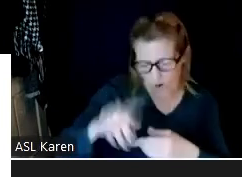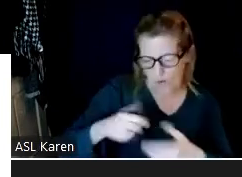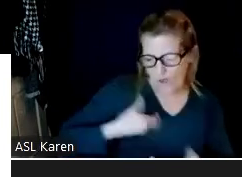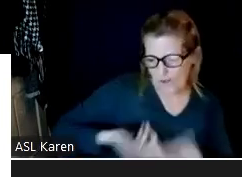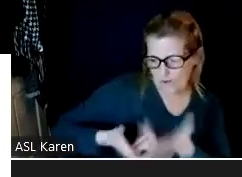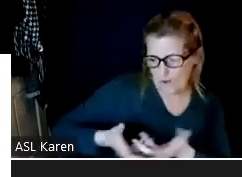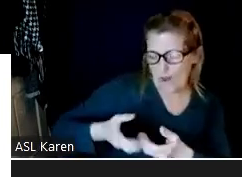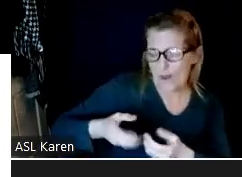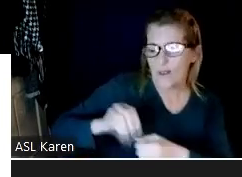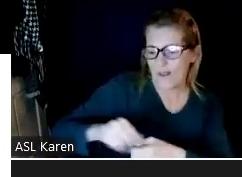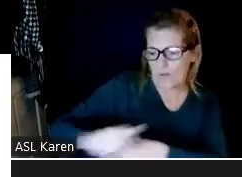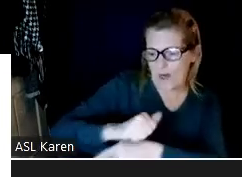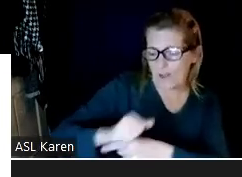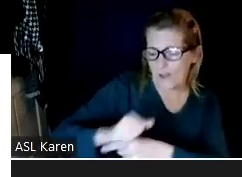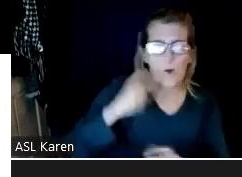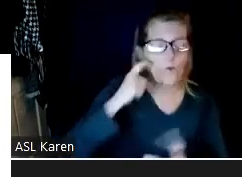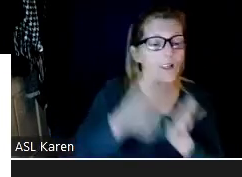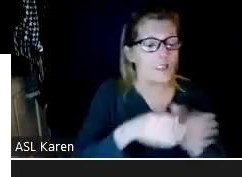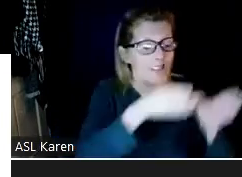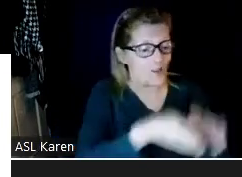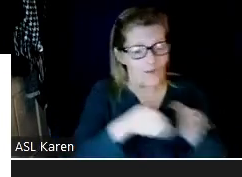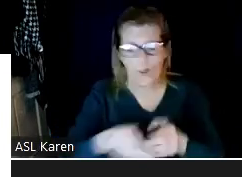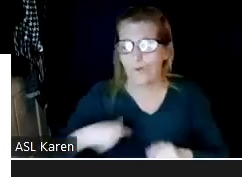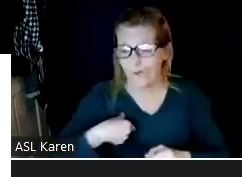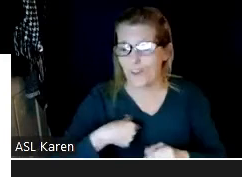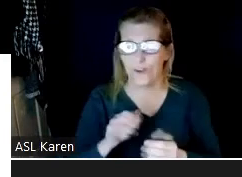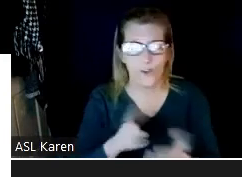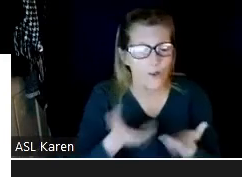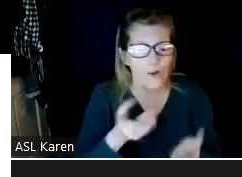15:16:50 We recognize the individuals we serve may have experienced trauma and we want to